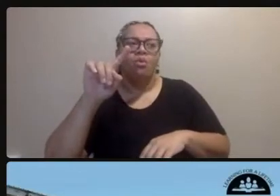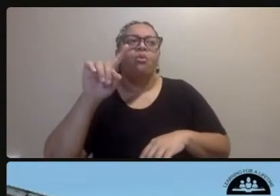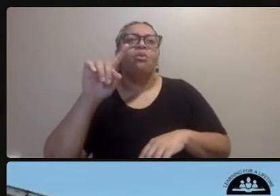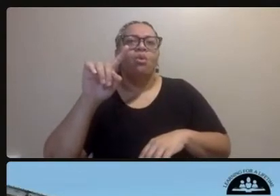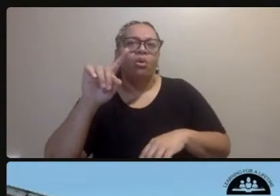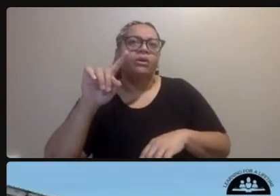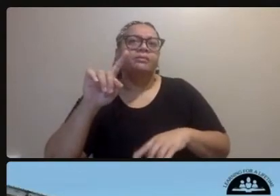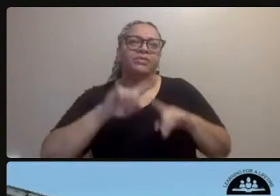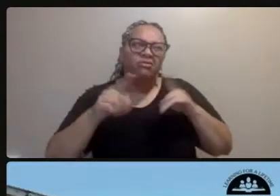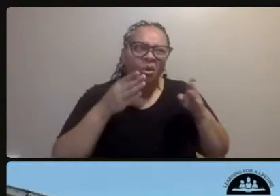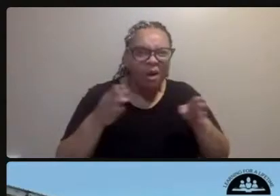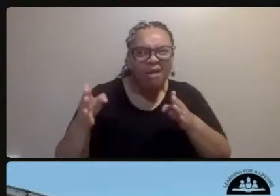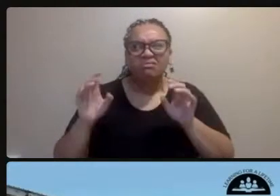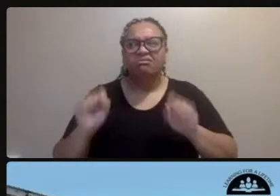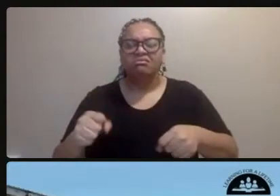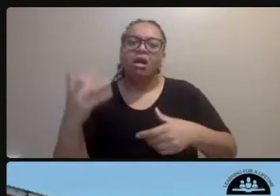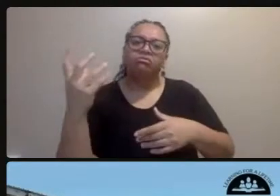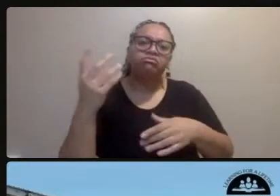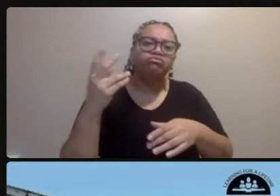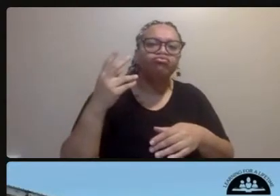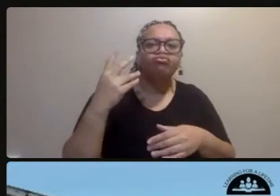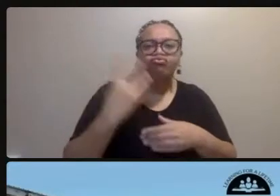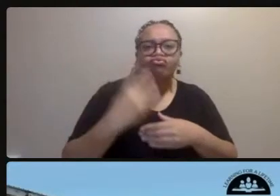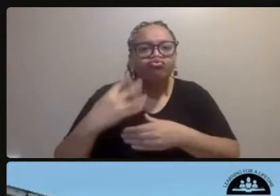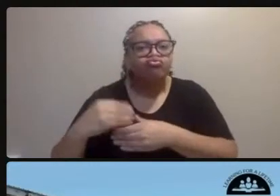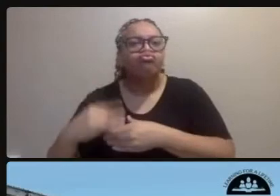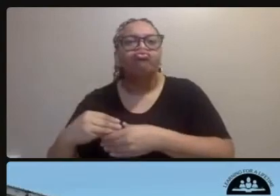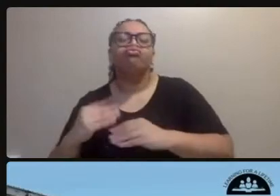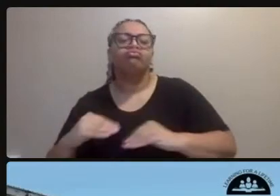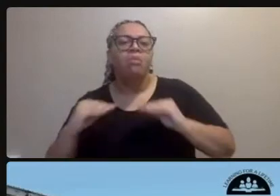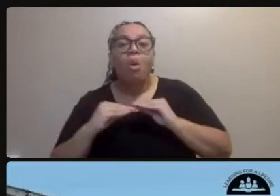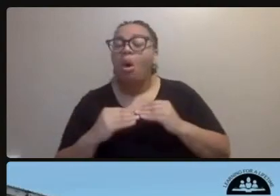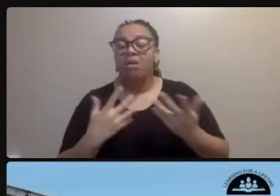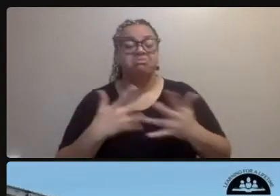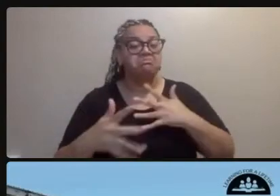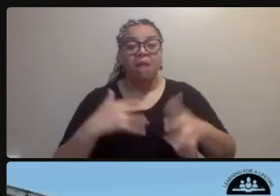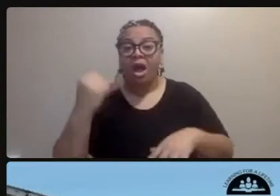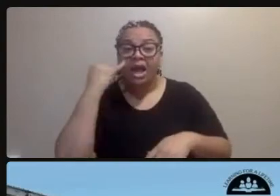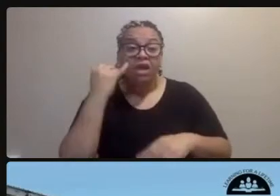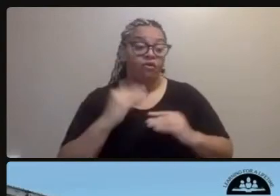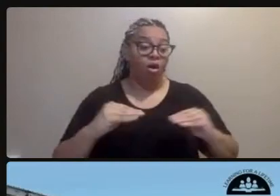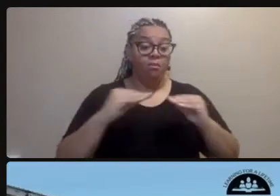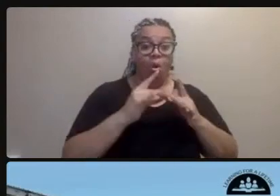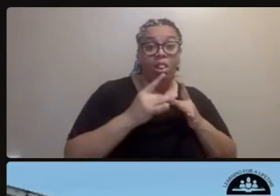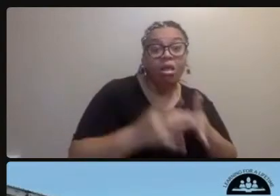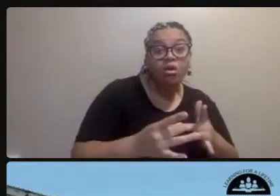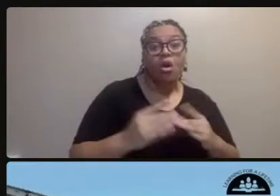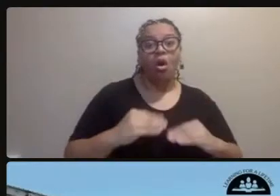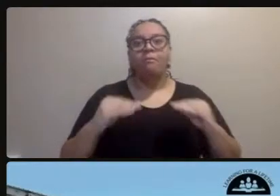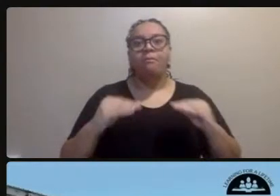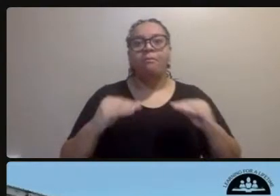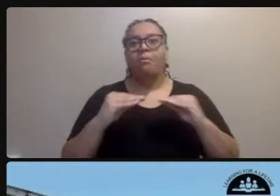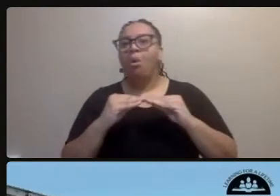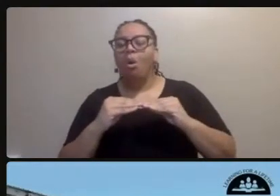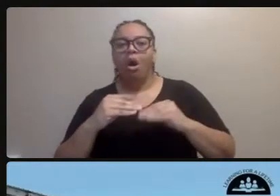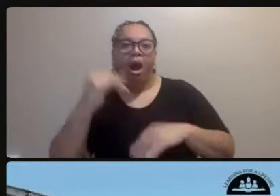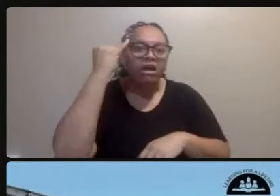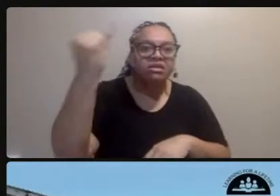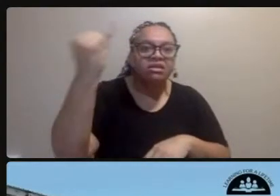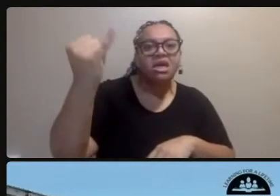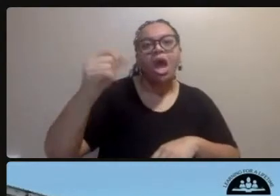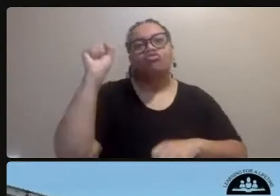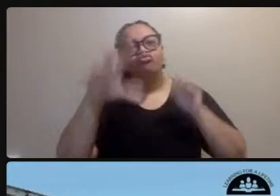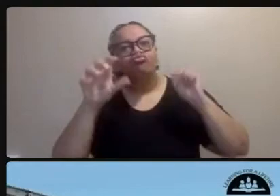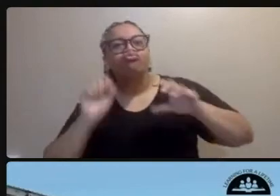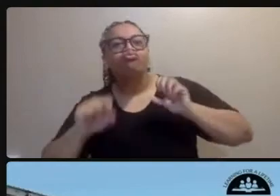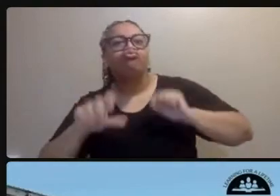I'M PRETTY PRETTY FLEXIBLE.